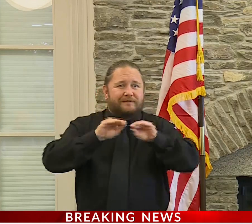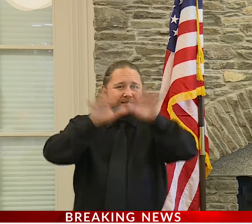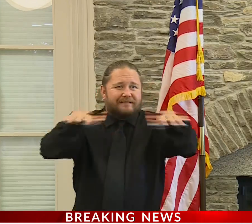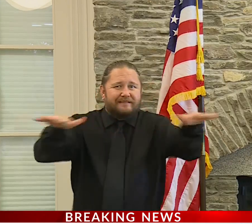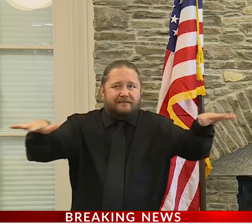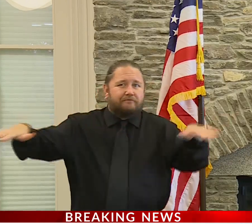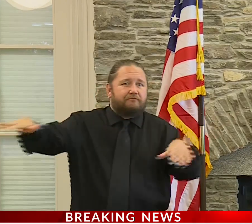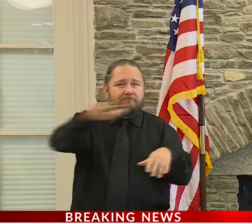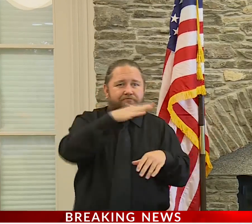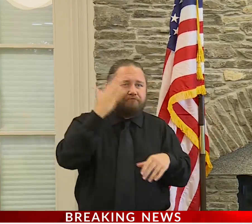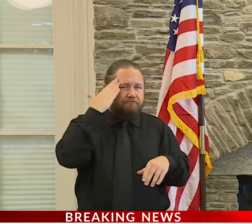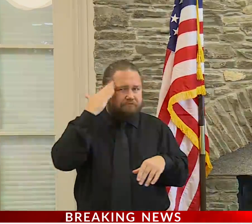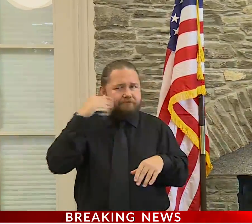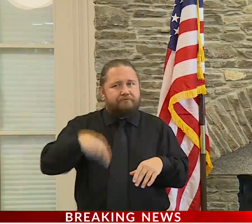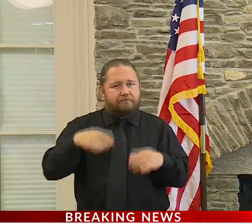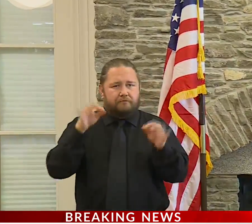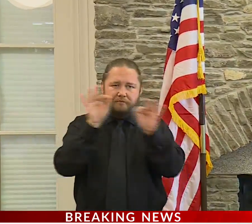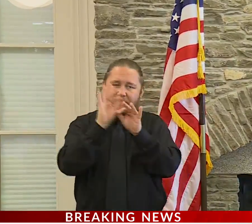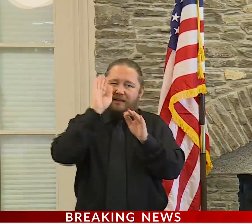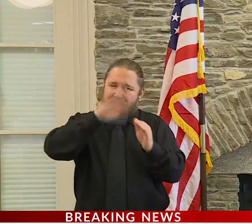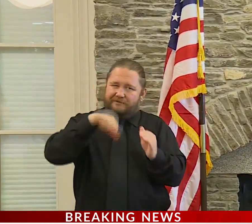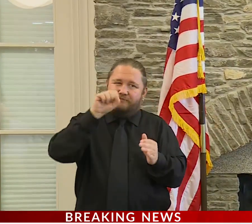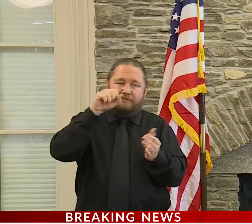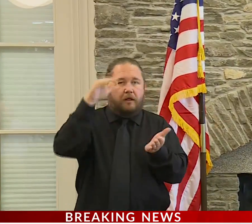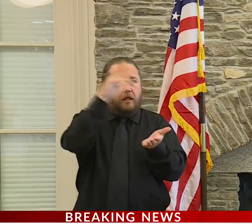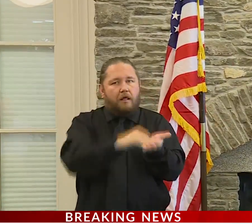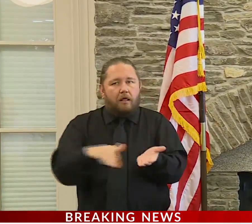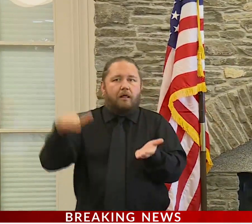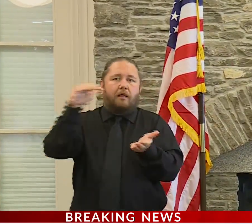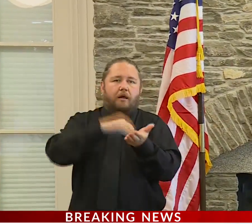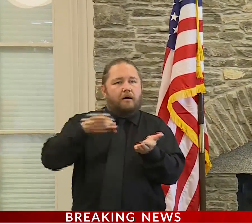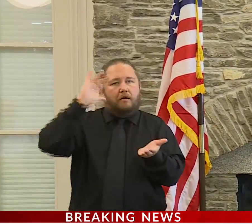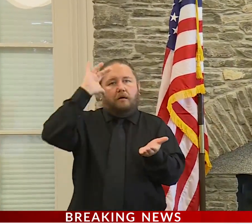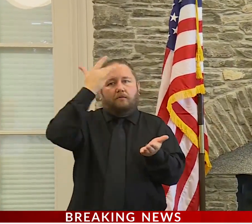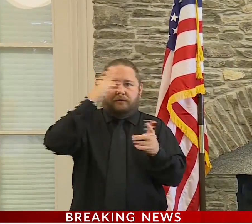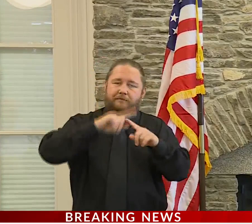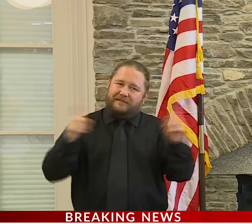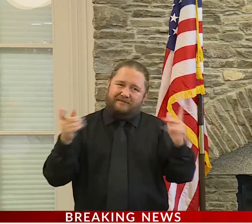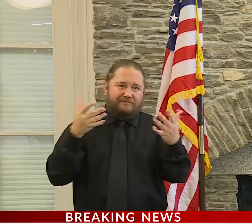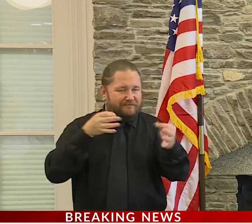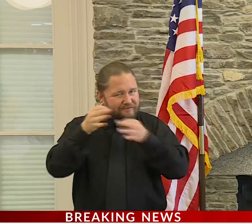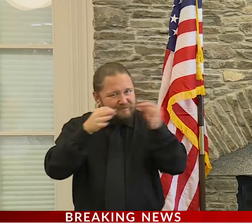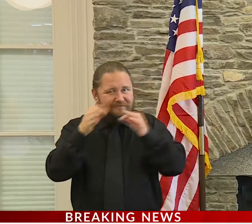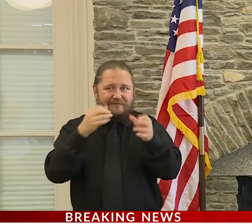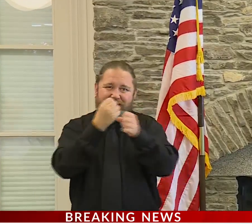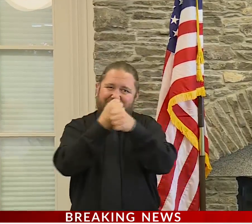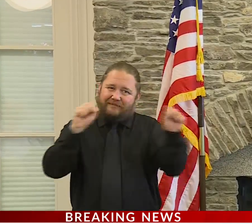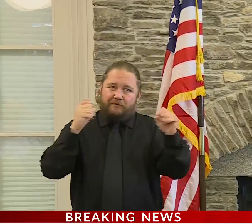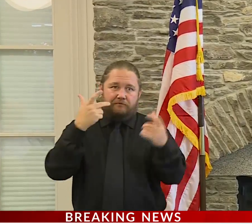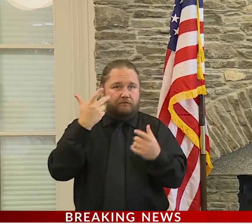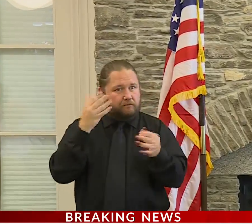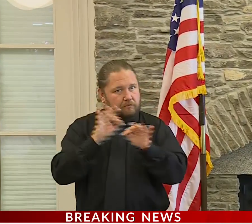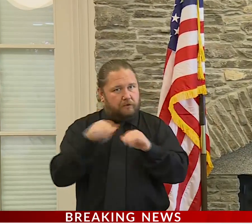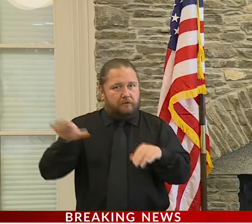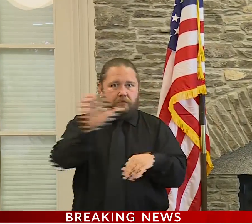THAT THE MESSAGE IS GETTING TO OUR COMMUNITY. WE HAVE TO BRING THE MESSAGE AS OFTEN AS POSSIBLE TO REMIND EVERYONE